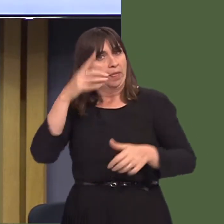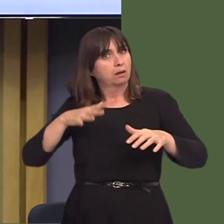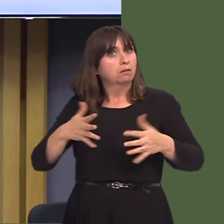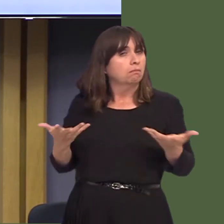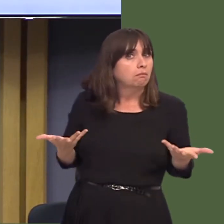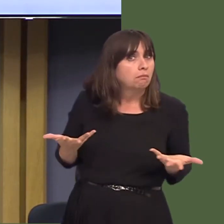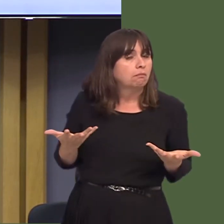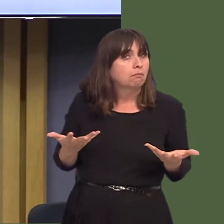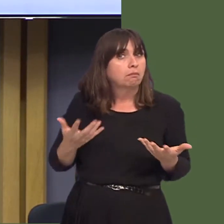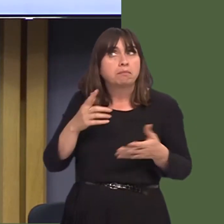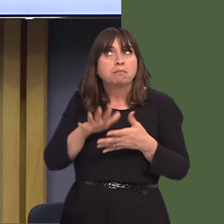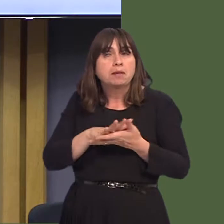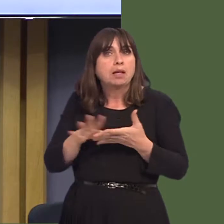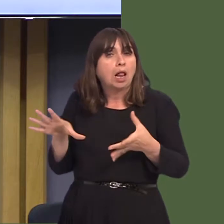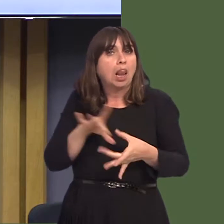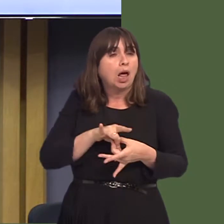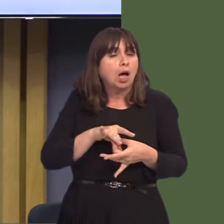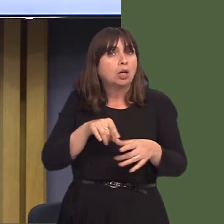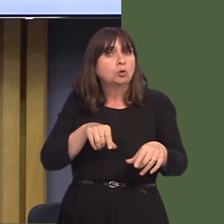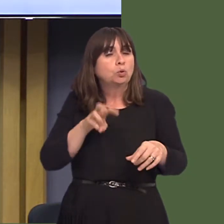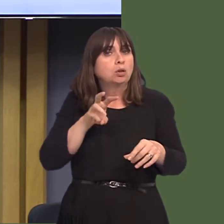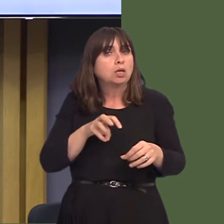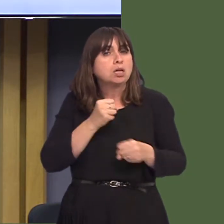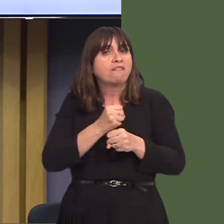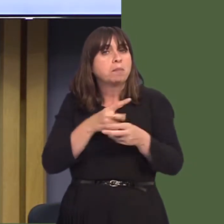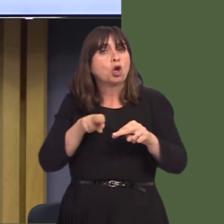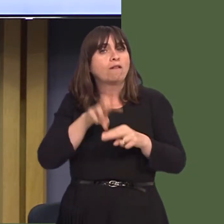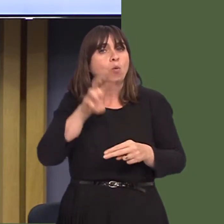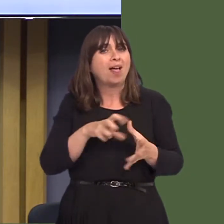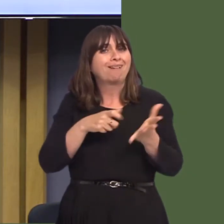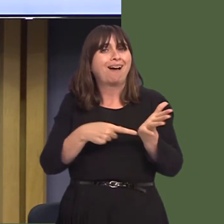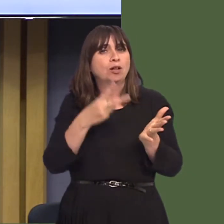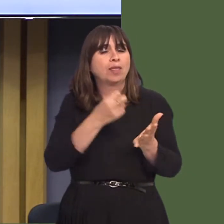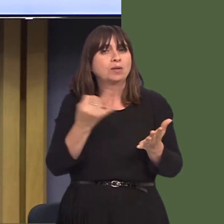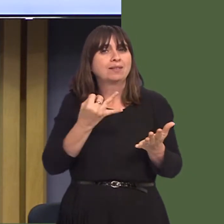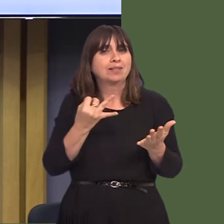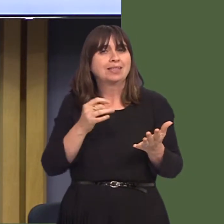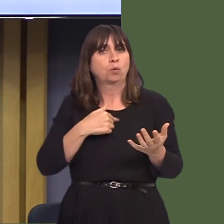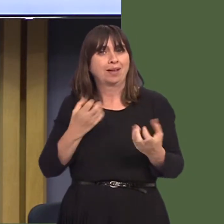this has implications in respect of the Wales Act 2017 with regard to our devolved responsibility,